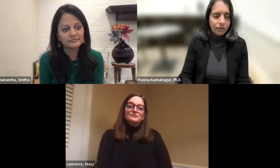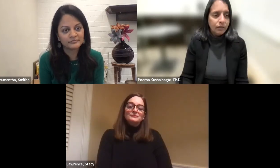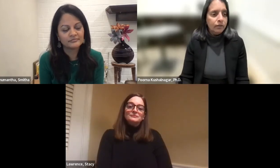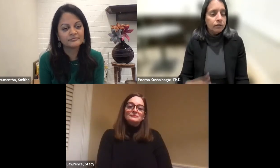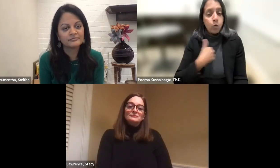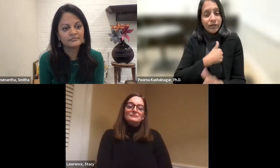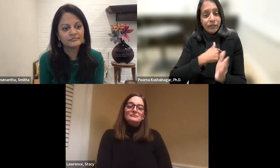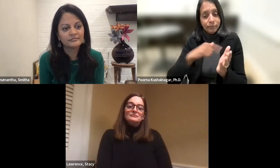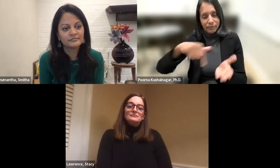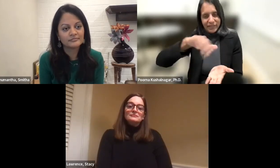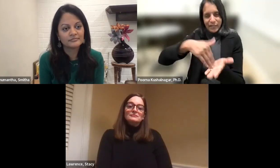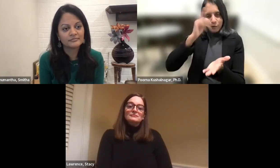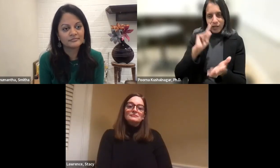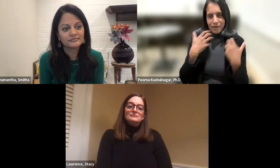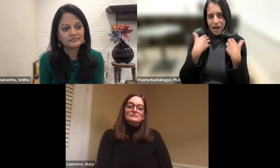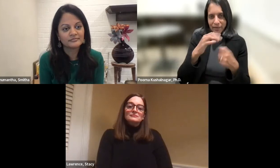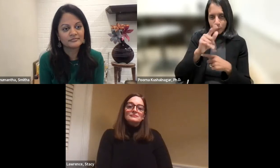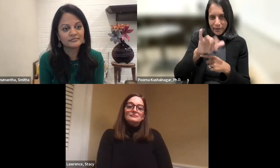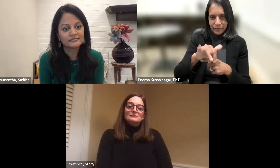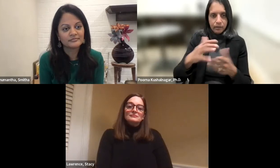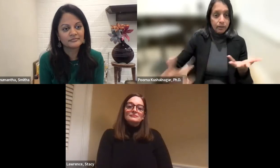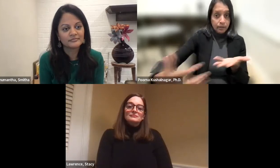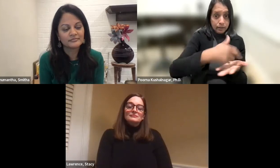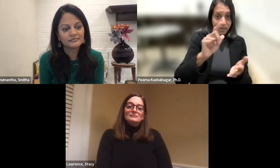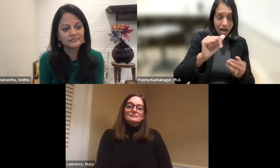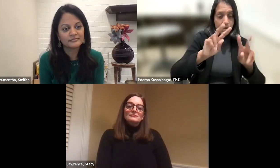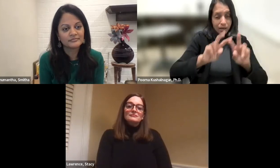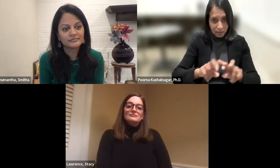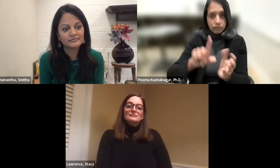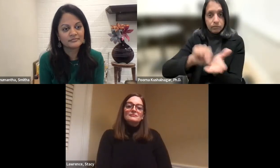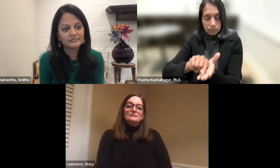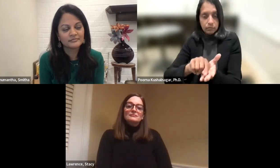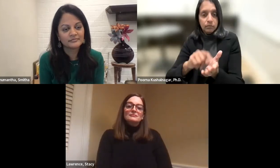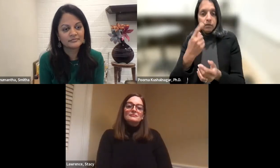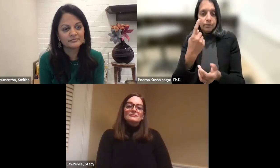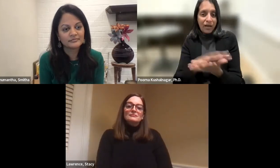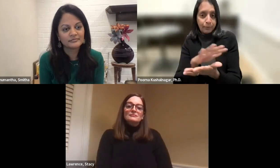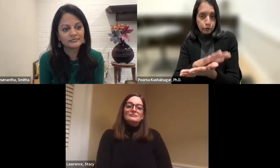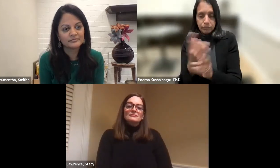who were able to fill out surveys and such for us, as well, so the Center for Deaf Health Equity